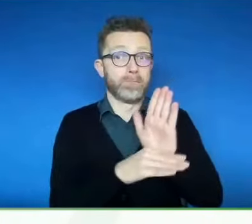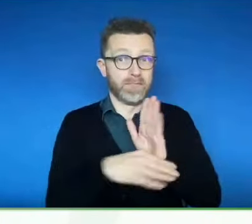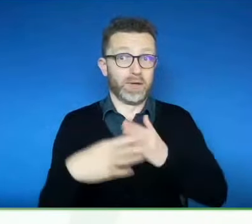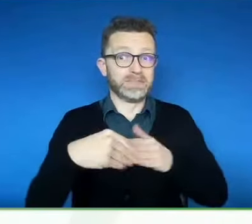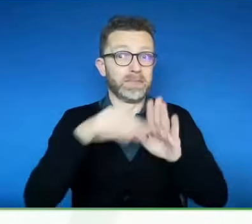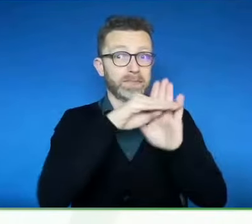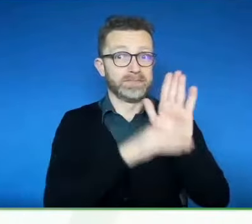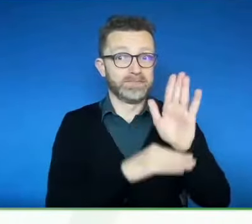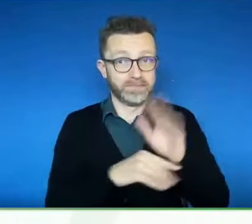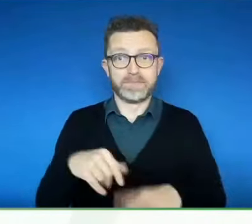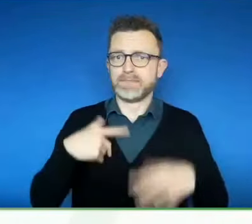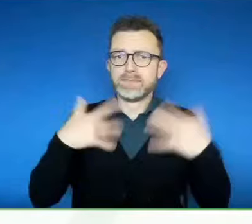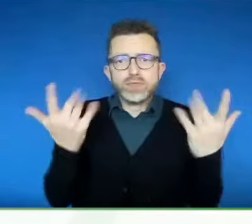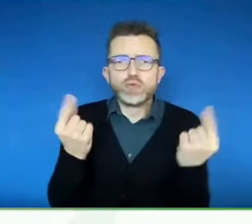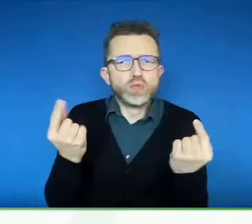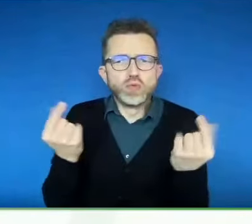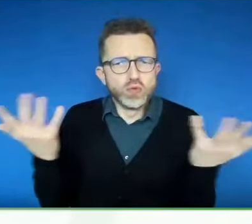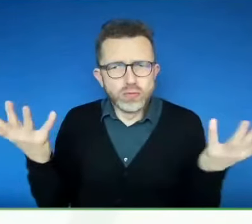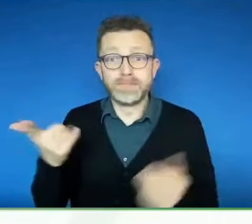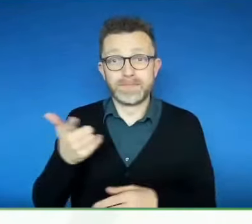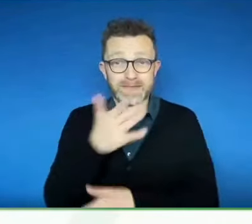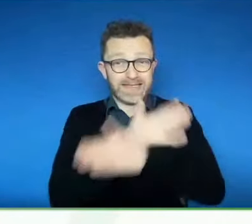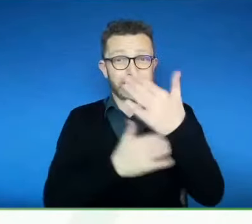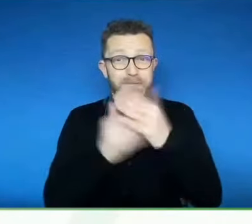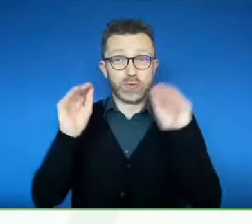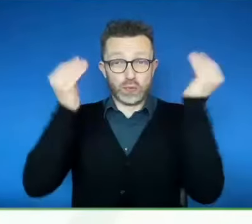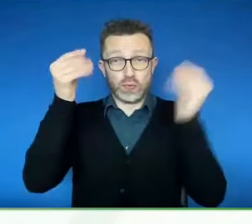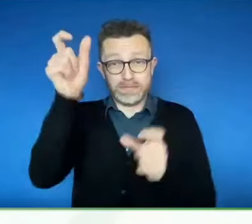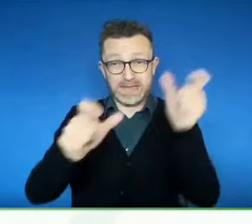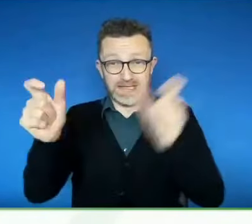communication, teamwork, leadership styles and project manager.